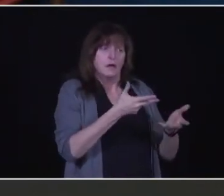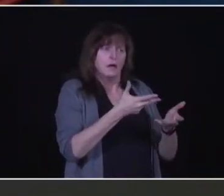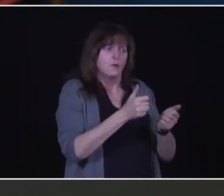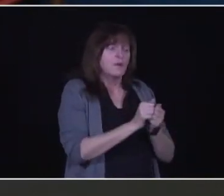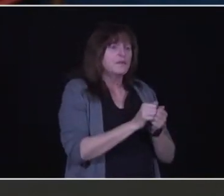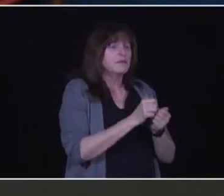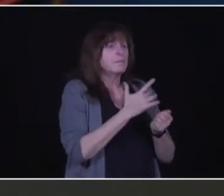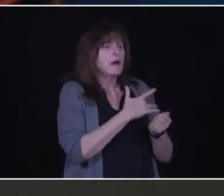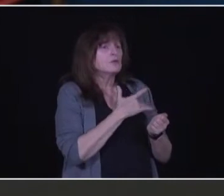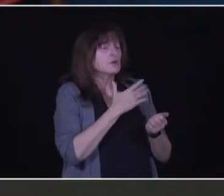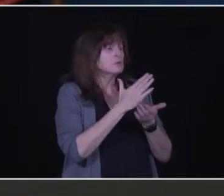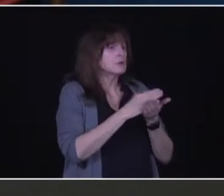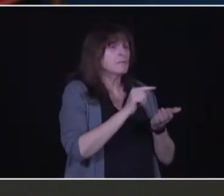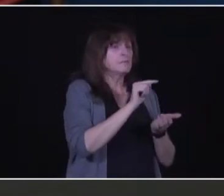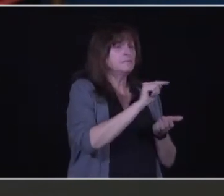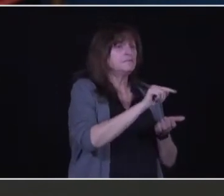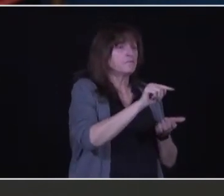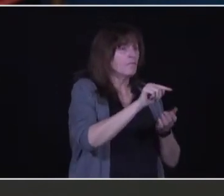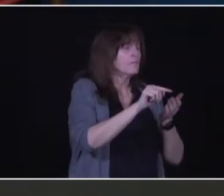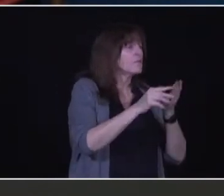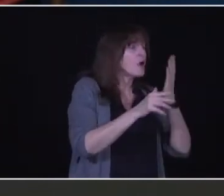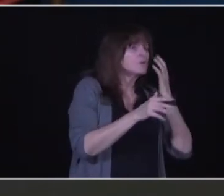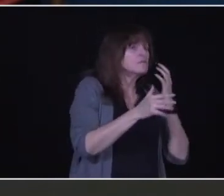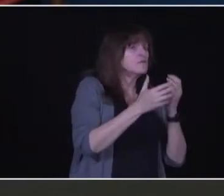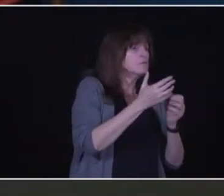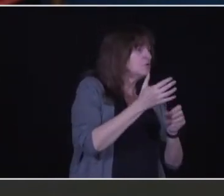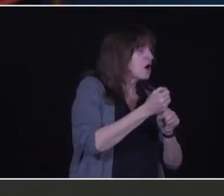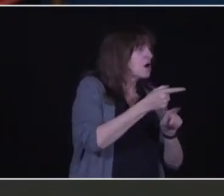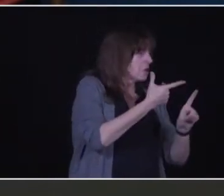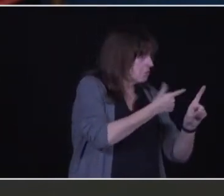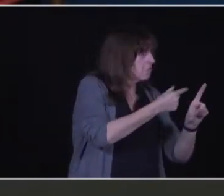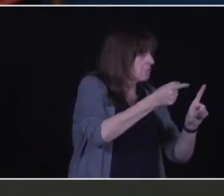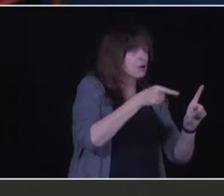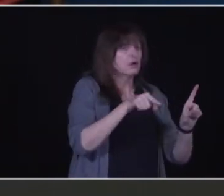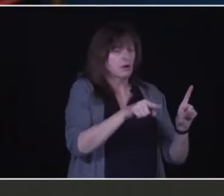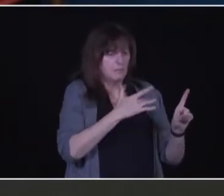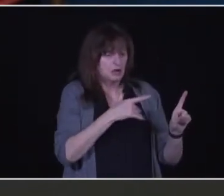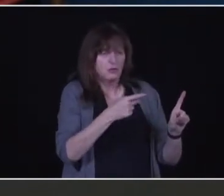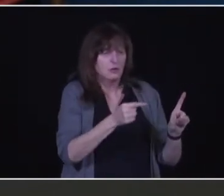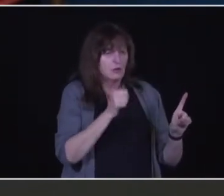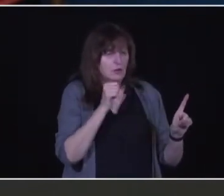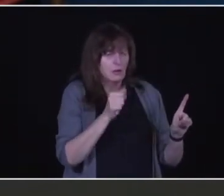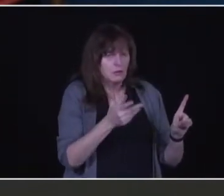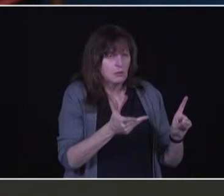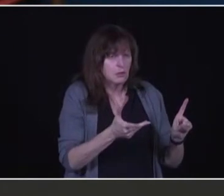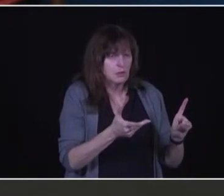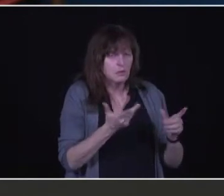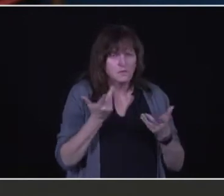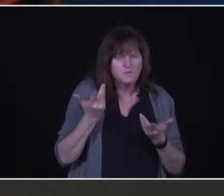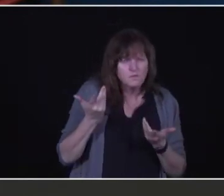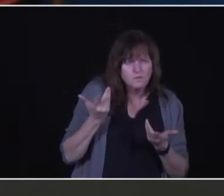at a Brantford that hospital workers there who weren't patient facing were getting the shot back